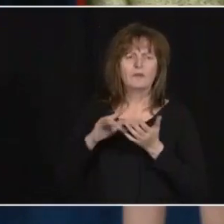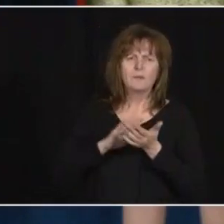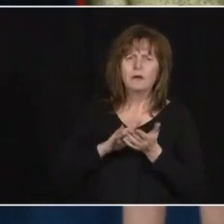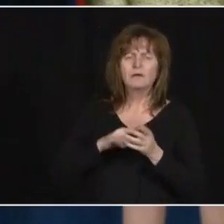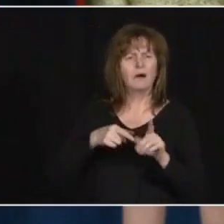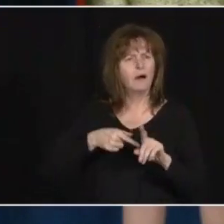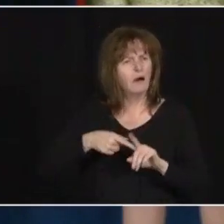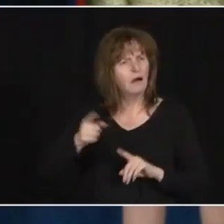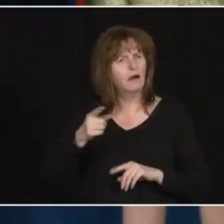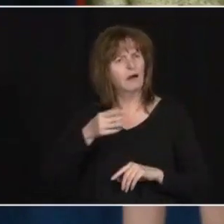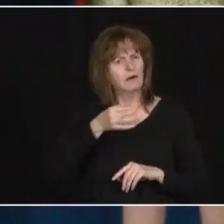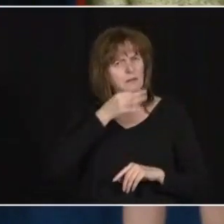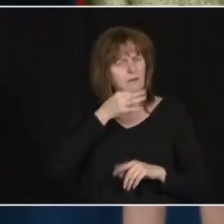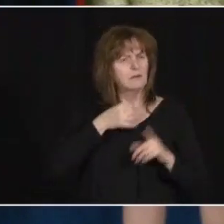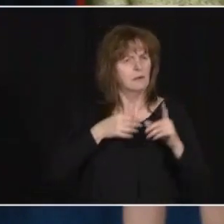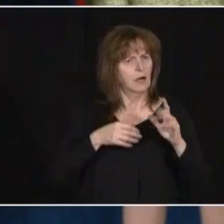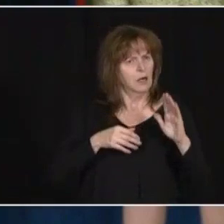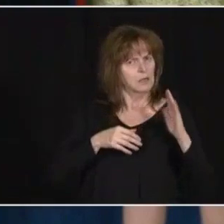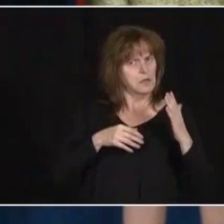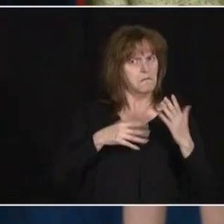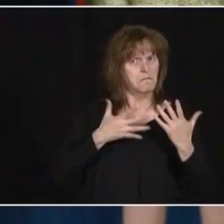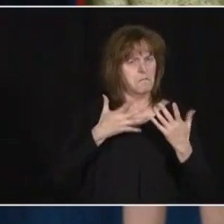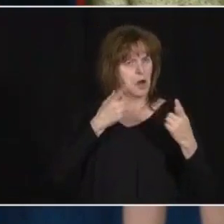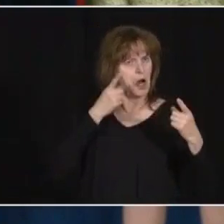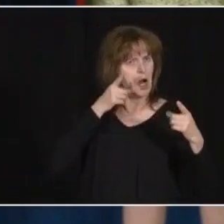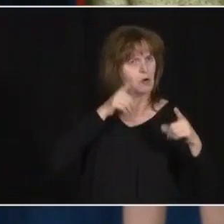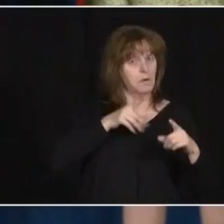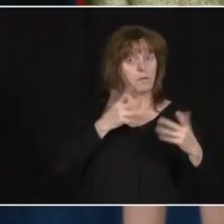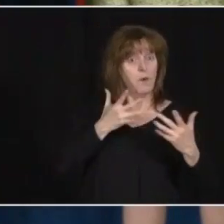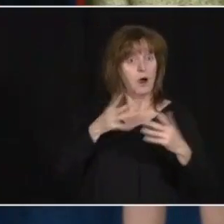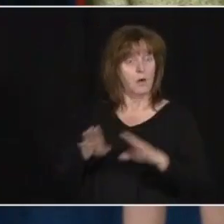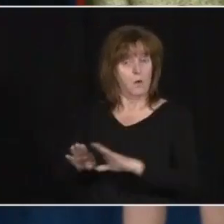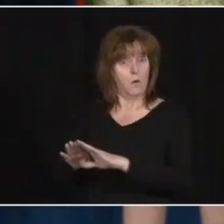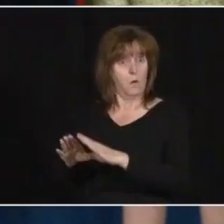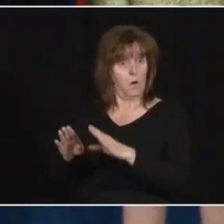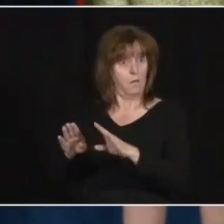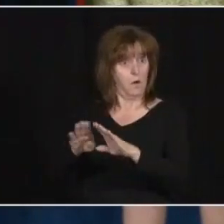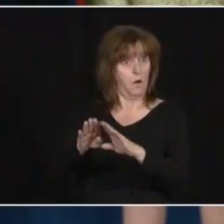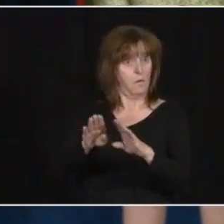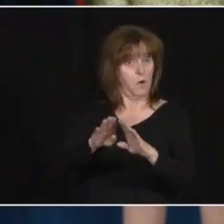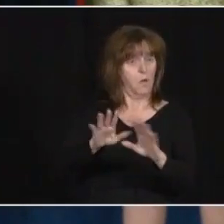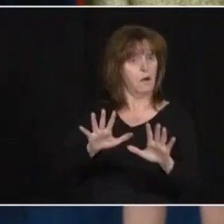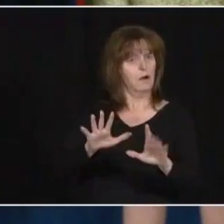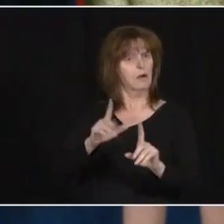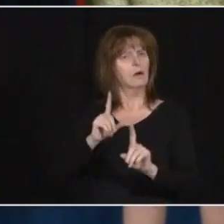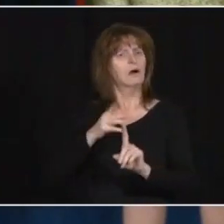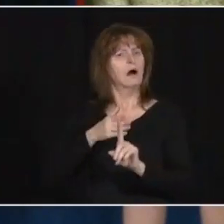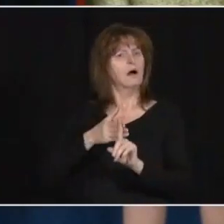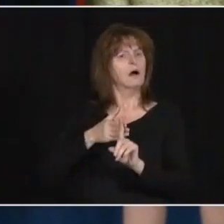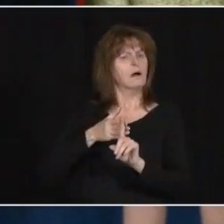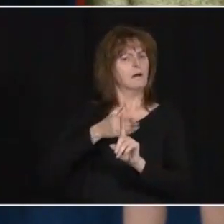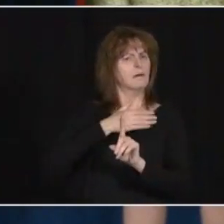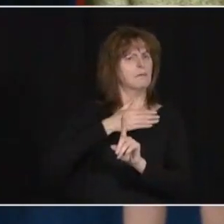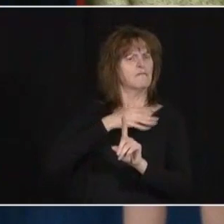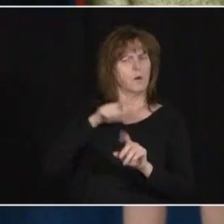up the economy there must be random testing in the community to create a baseline and then test every